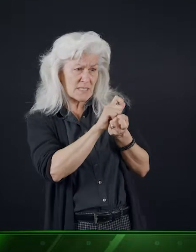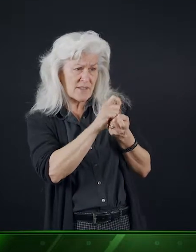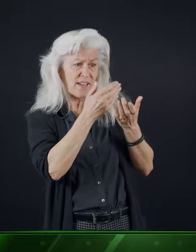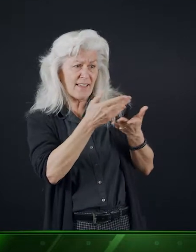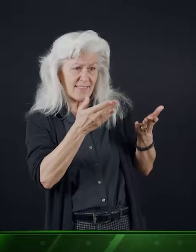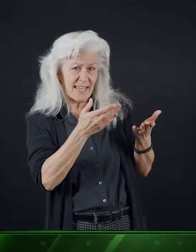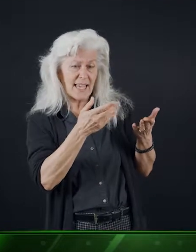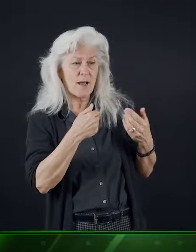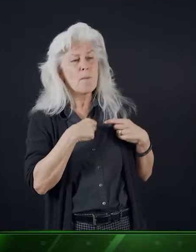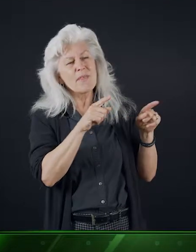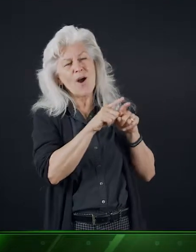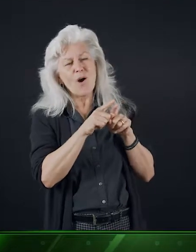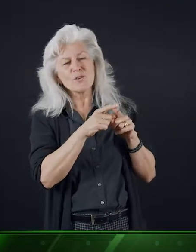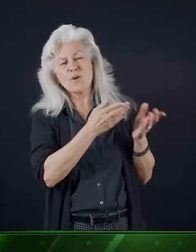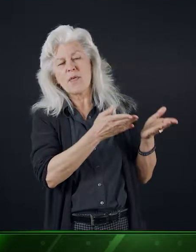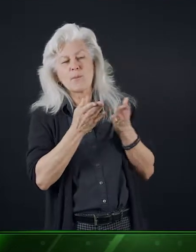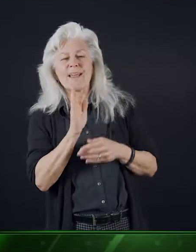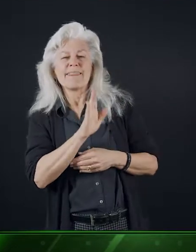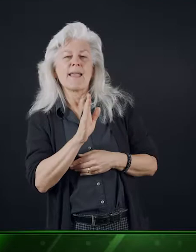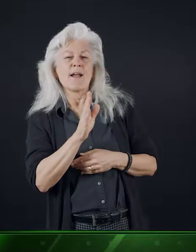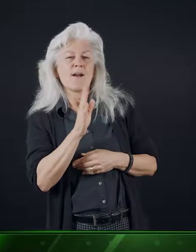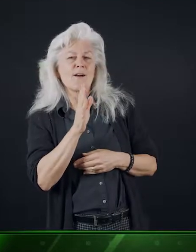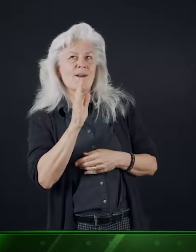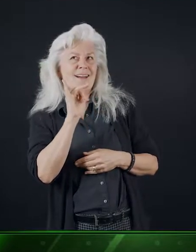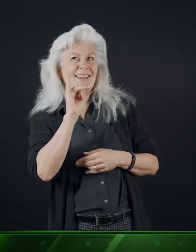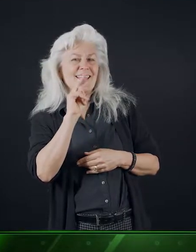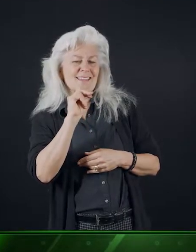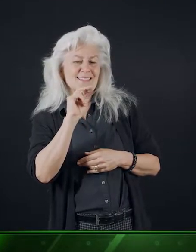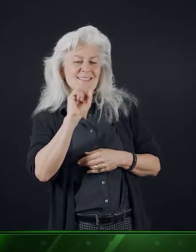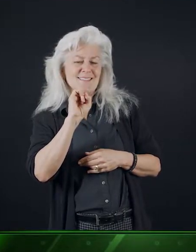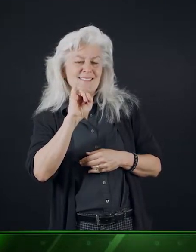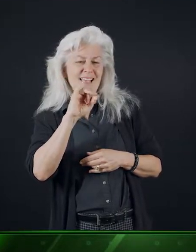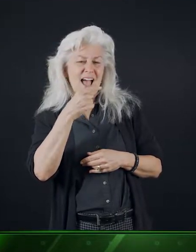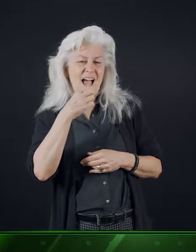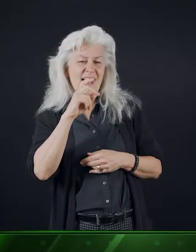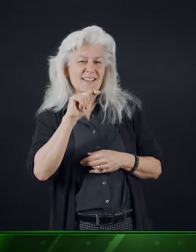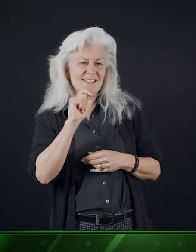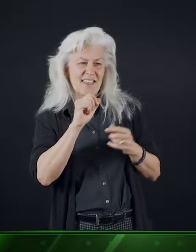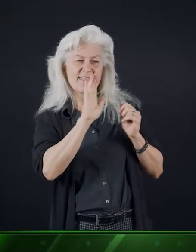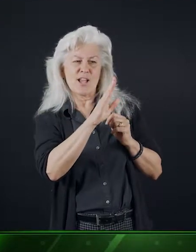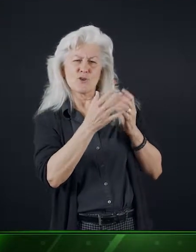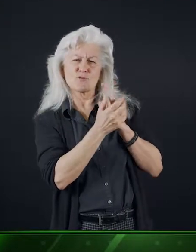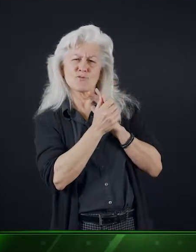but we're also bringing their incredible insights and strengths as individuals with disabilities.